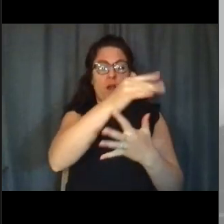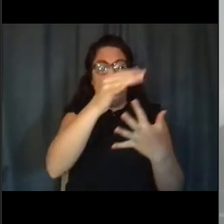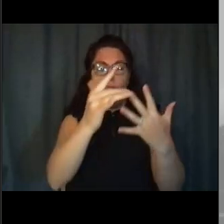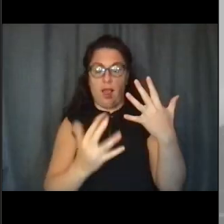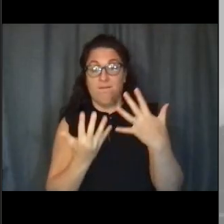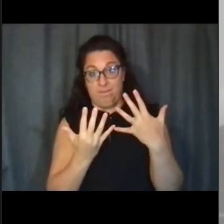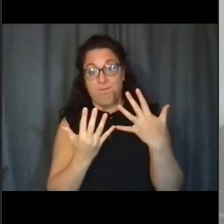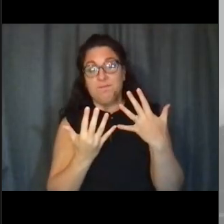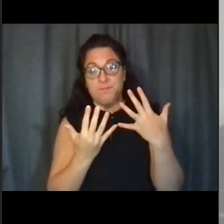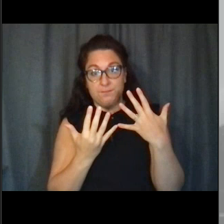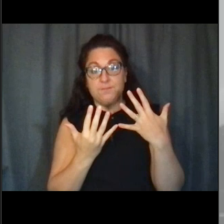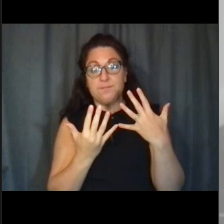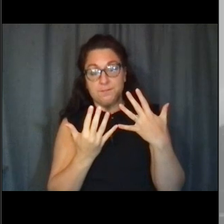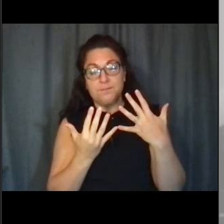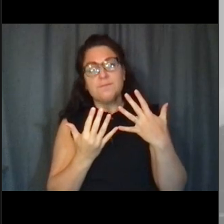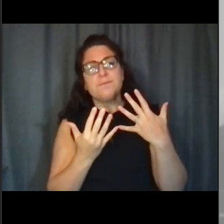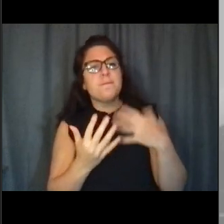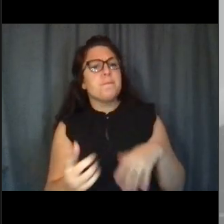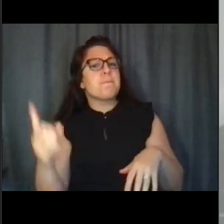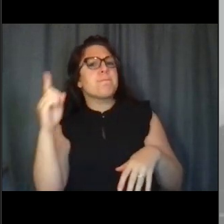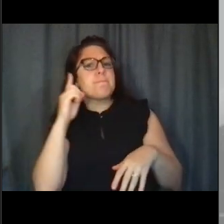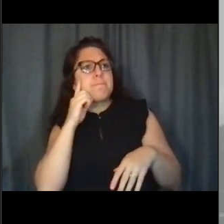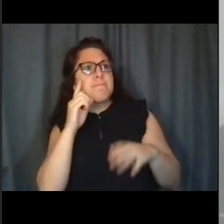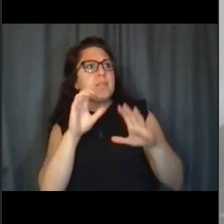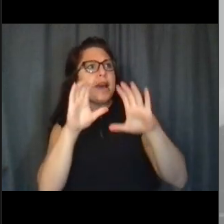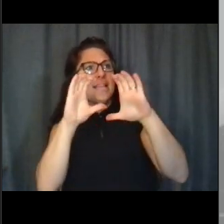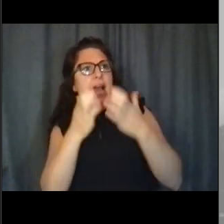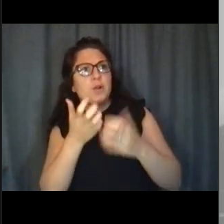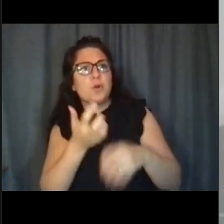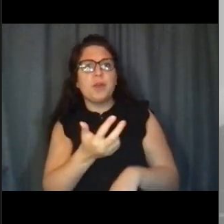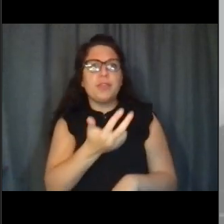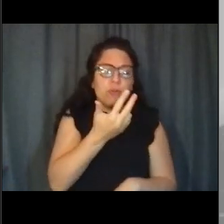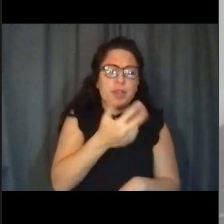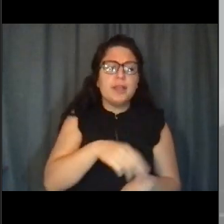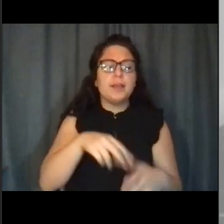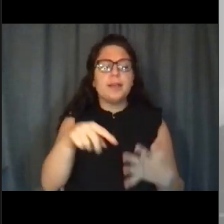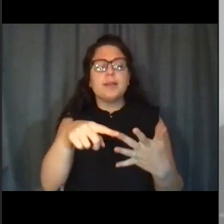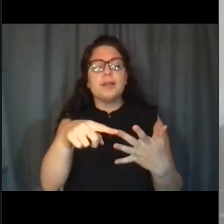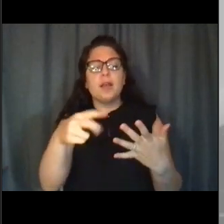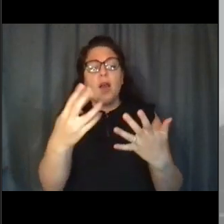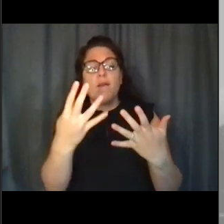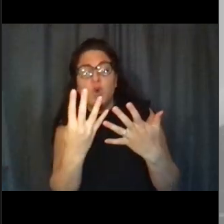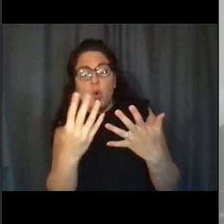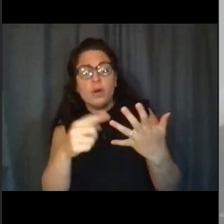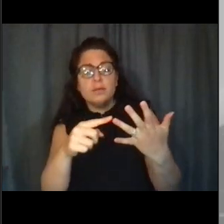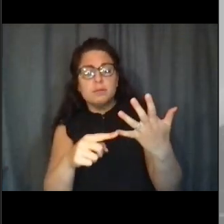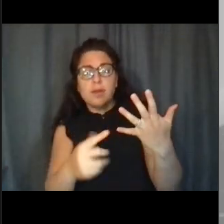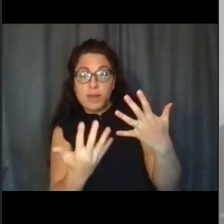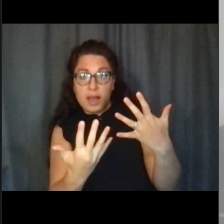Now, when you hear about category three, category four, category five, those are what we consider major hurricanes.